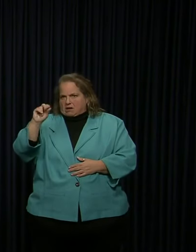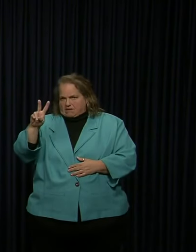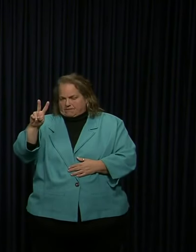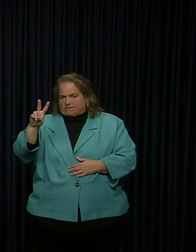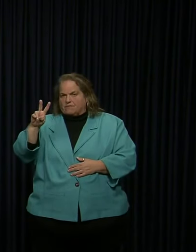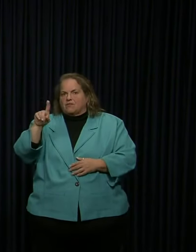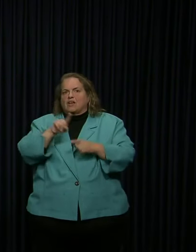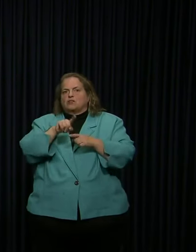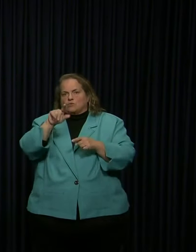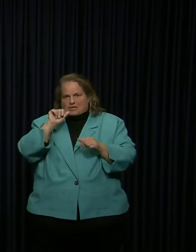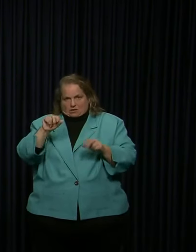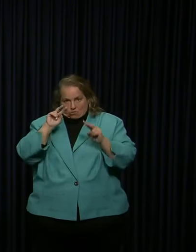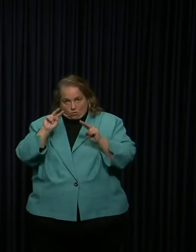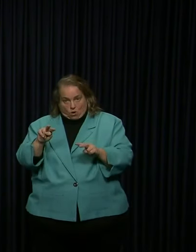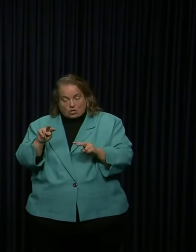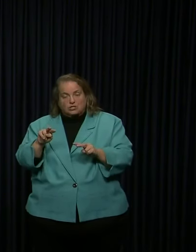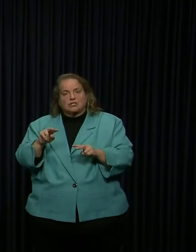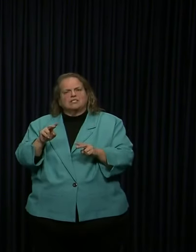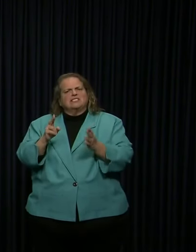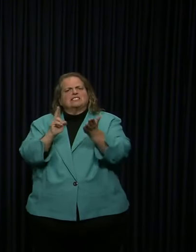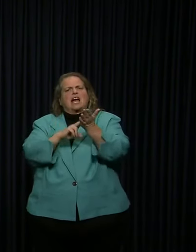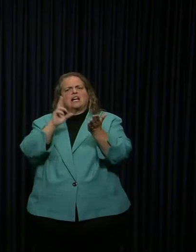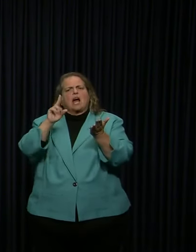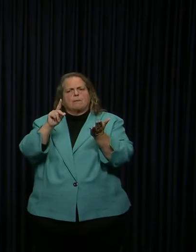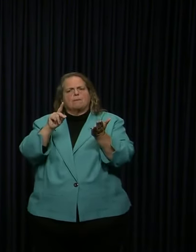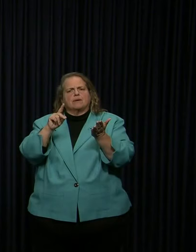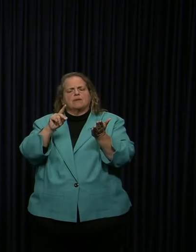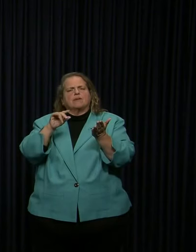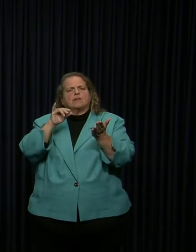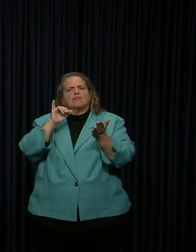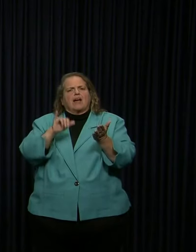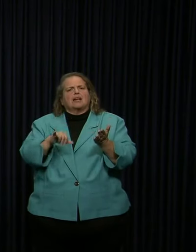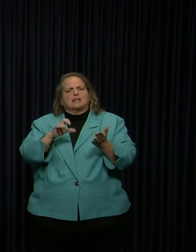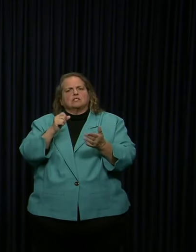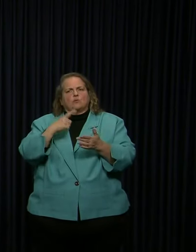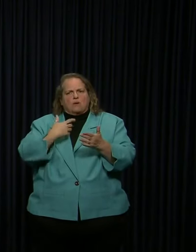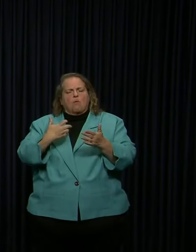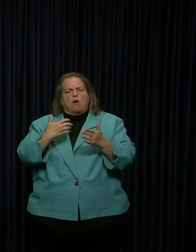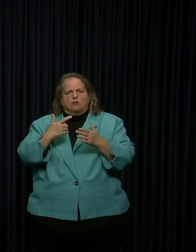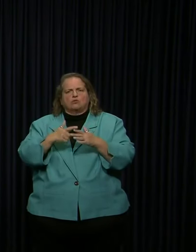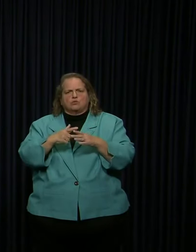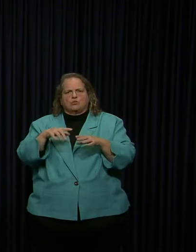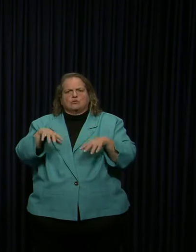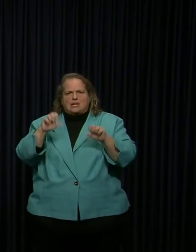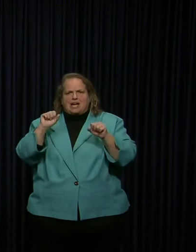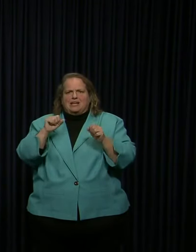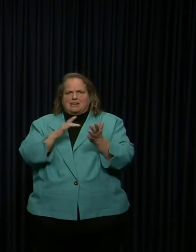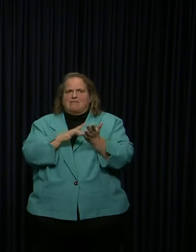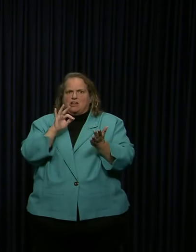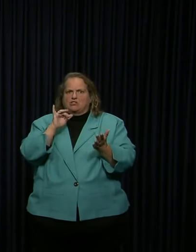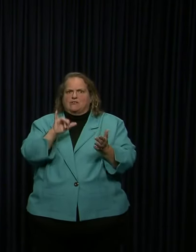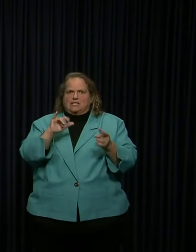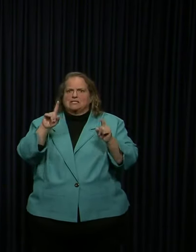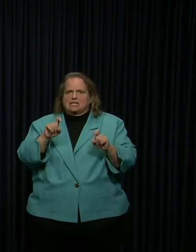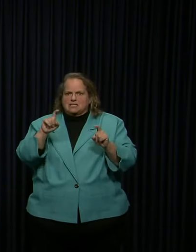ROLES, BUT MOST IMPORTANTLY, IT'S THERE IN ANY CIRCUMSTANCE IF WE NEED IT.